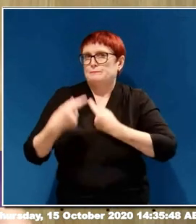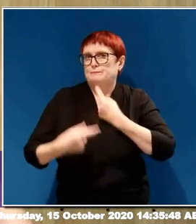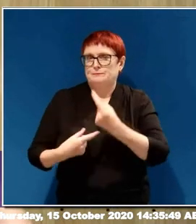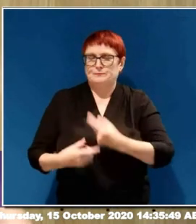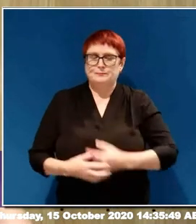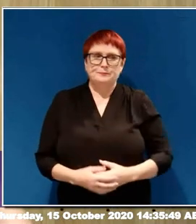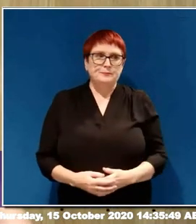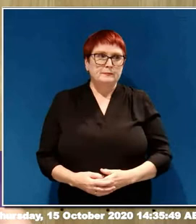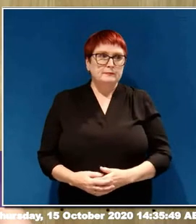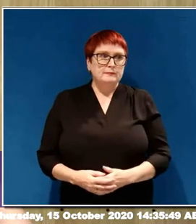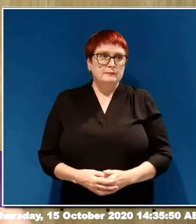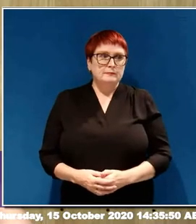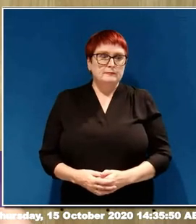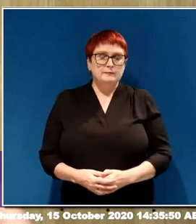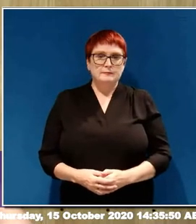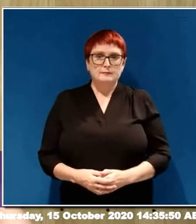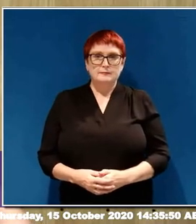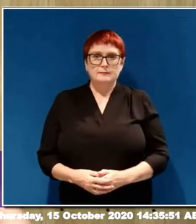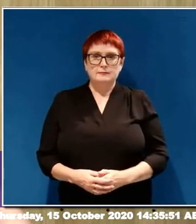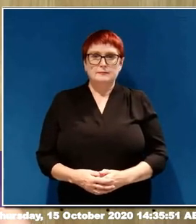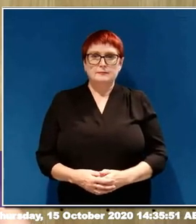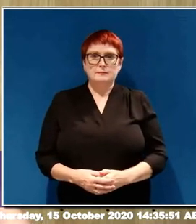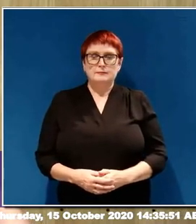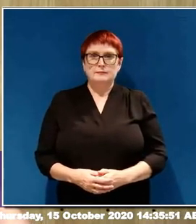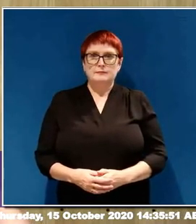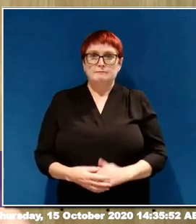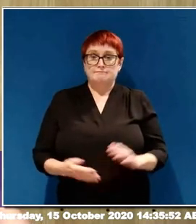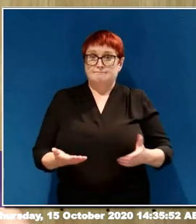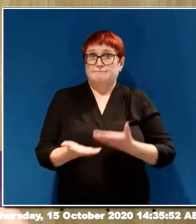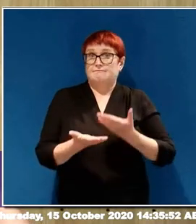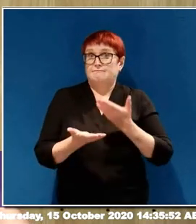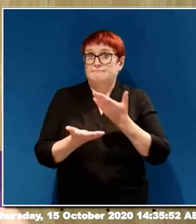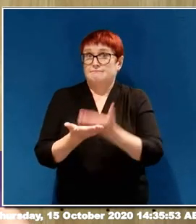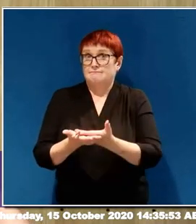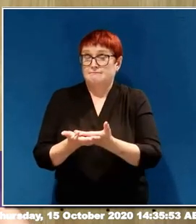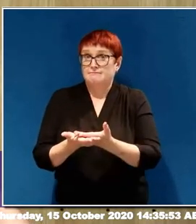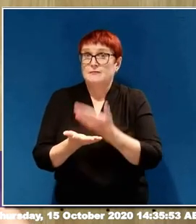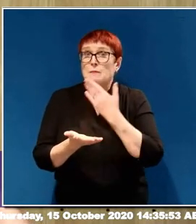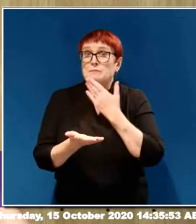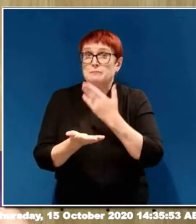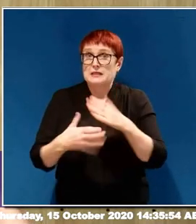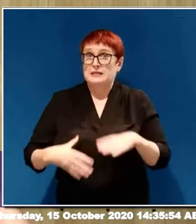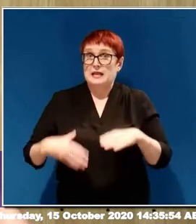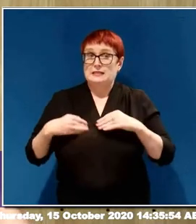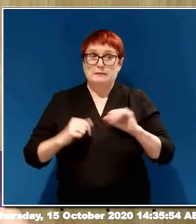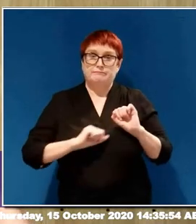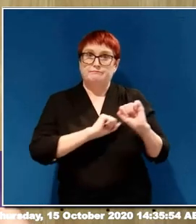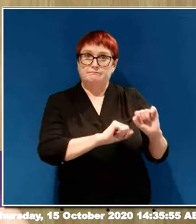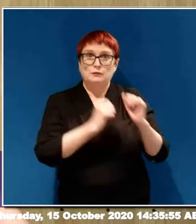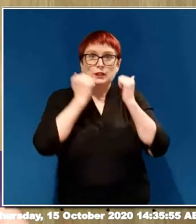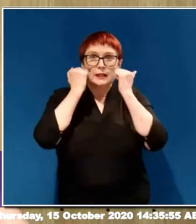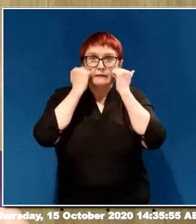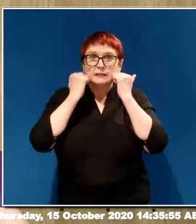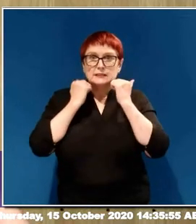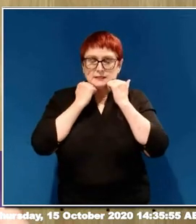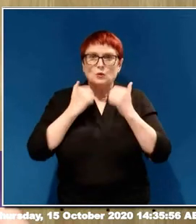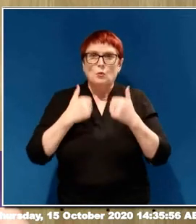I tender that statement and I ask it be marked as Exhibit 7.165. There is one annexure to that statement.